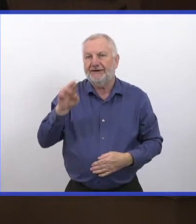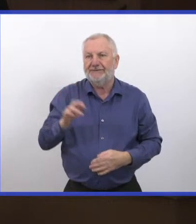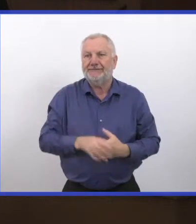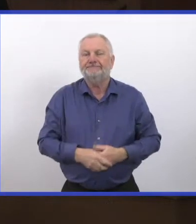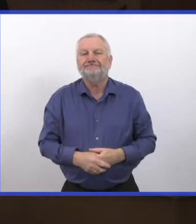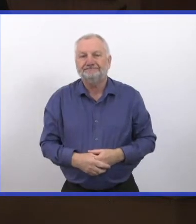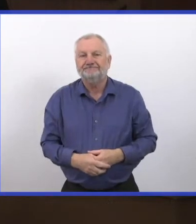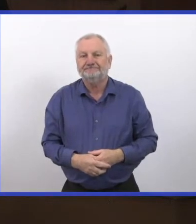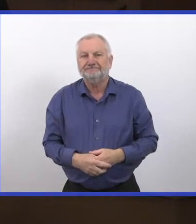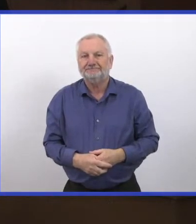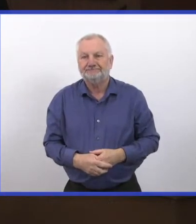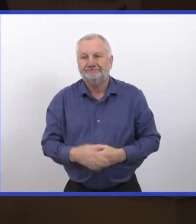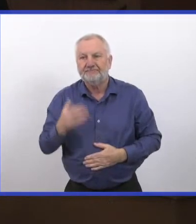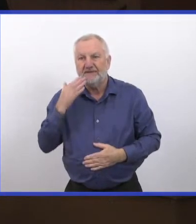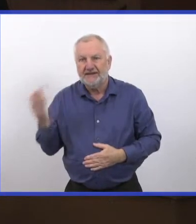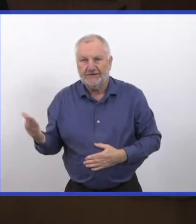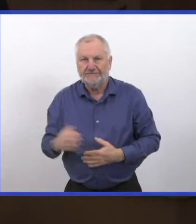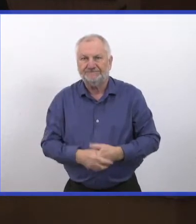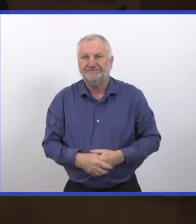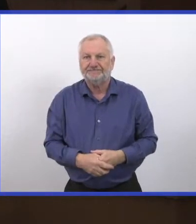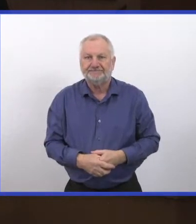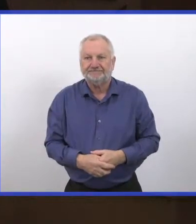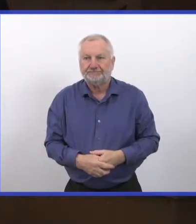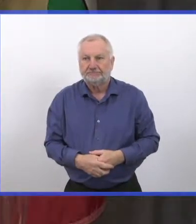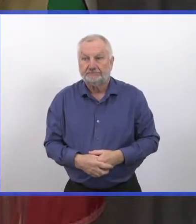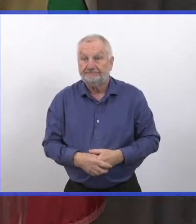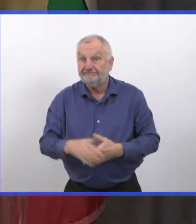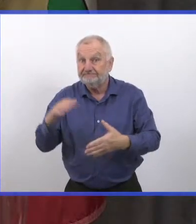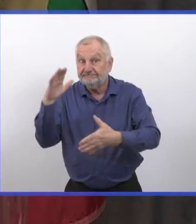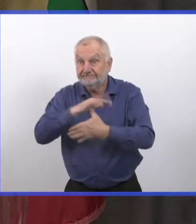either of tightly woven material like cotton or linen.